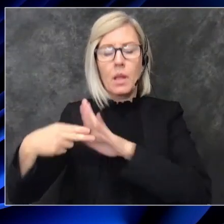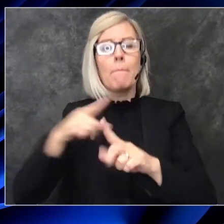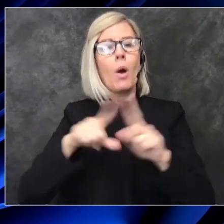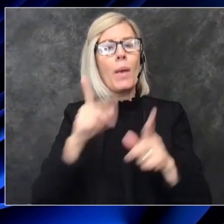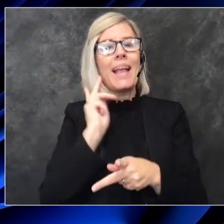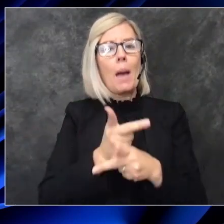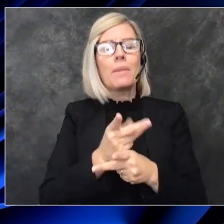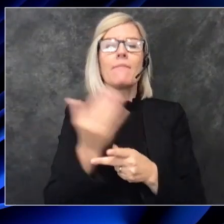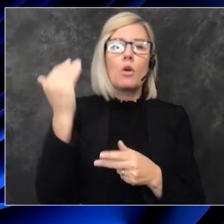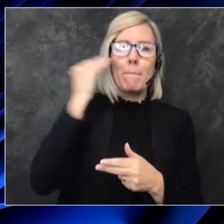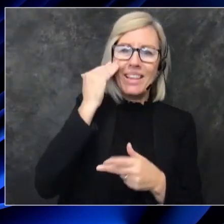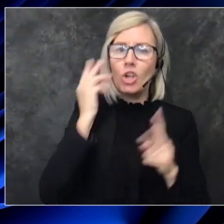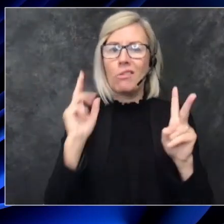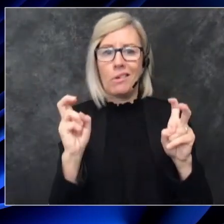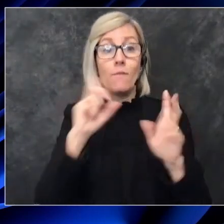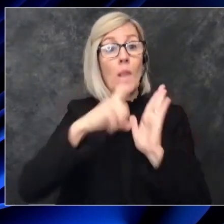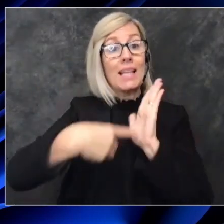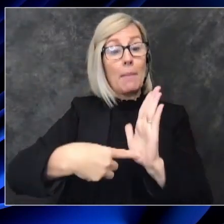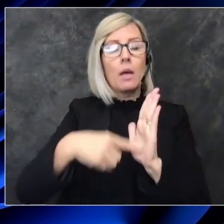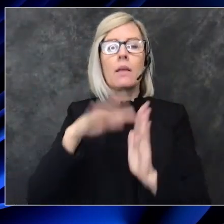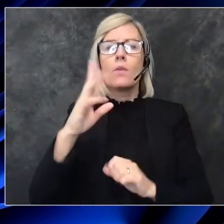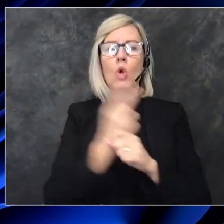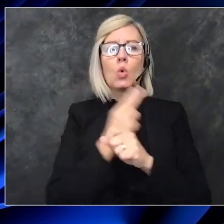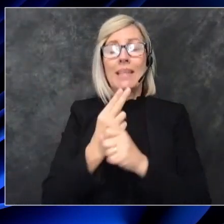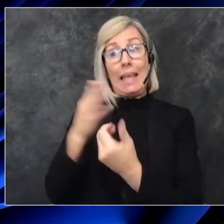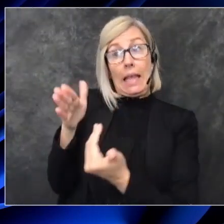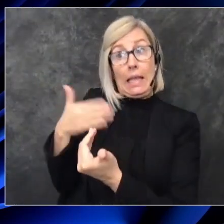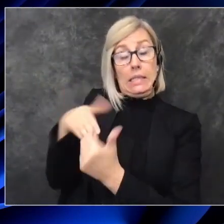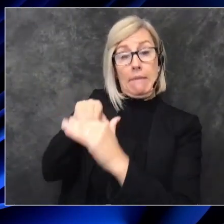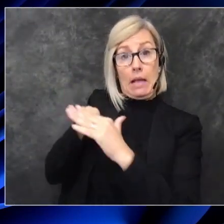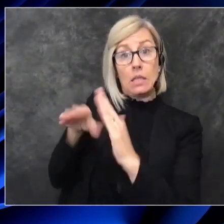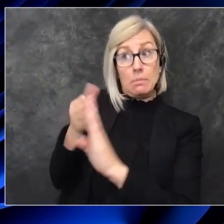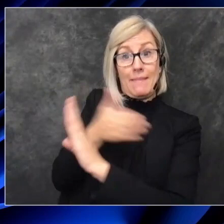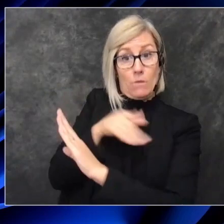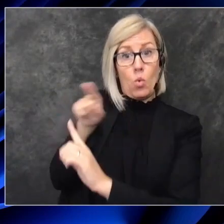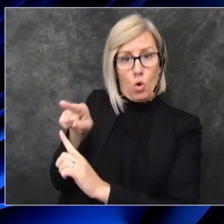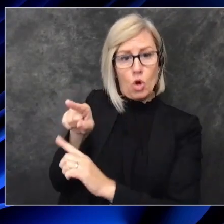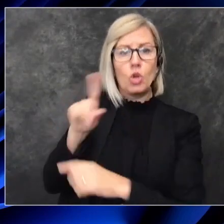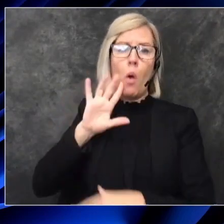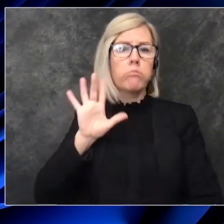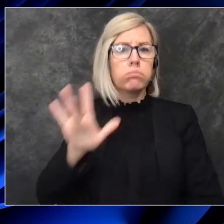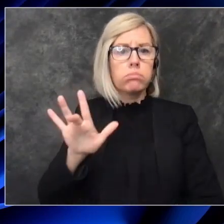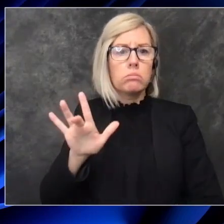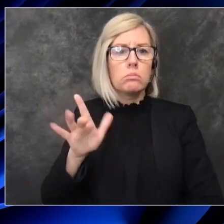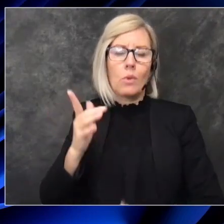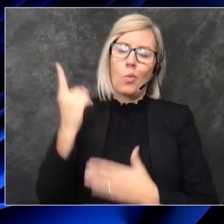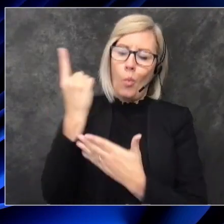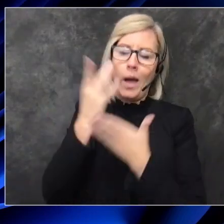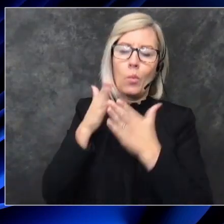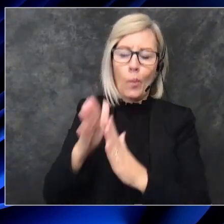if you were using ease of access previously, you would press or one of the ways you could look for it is by pressing